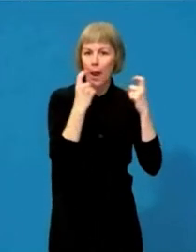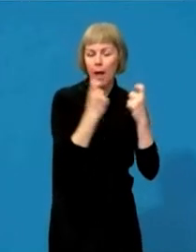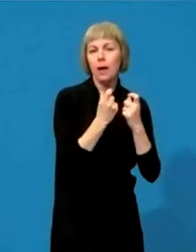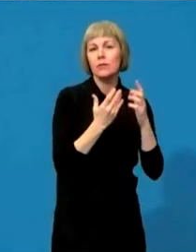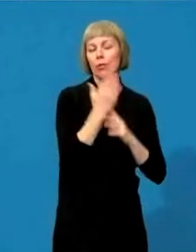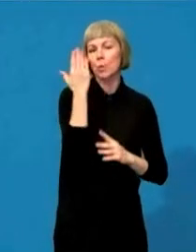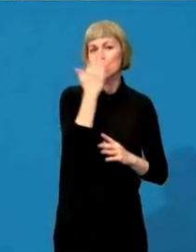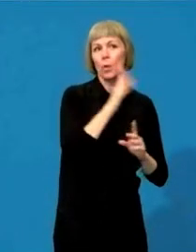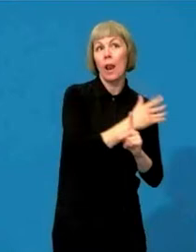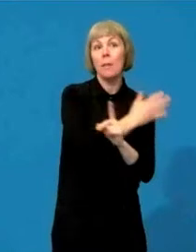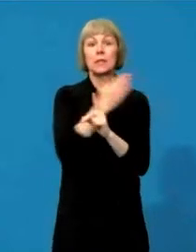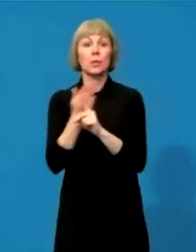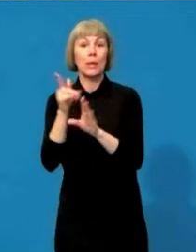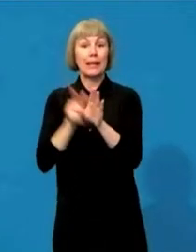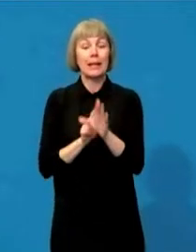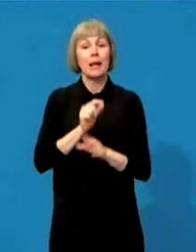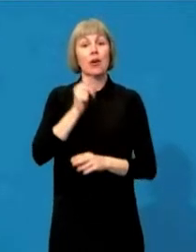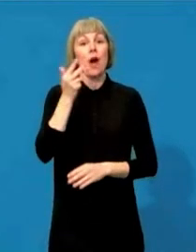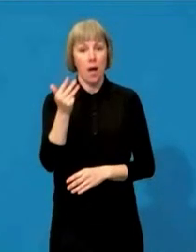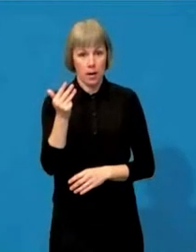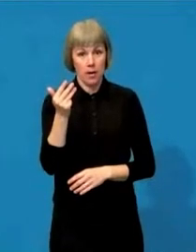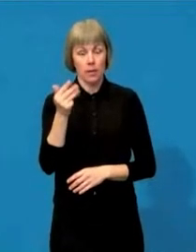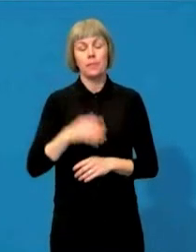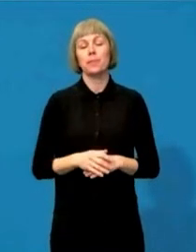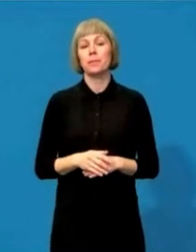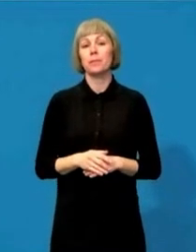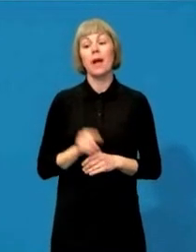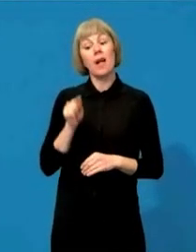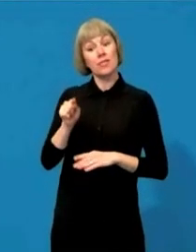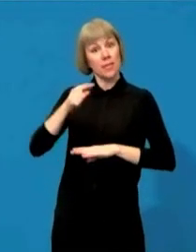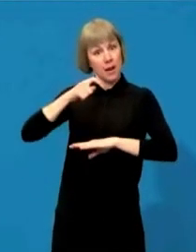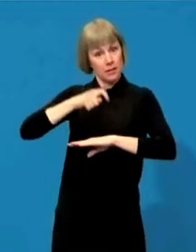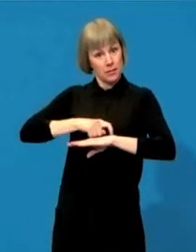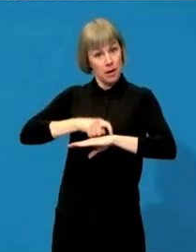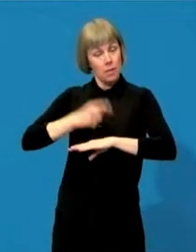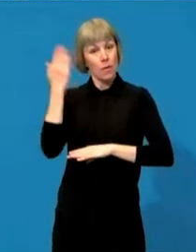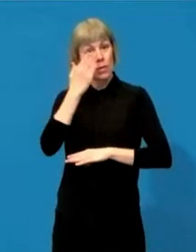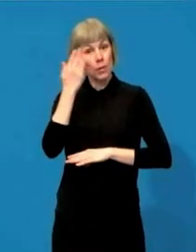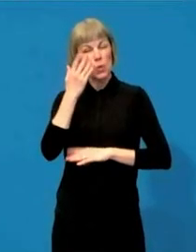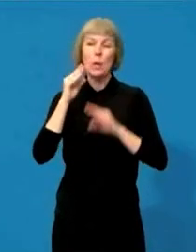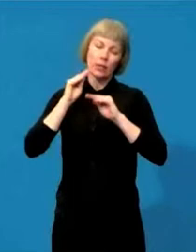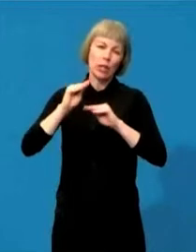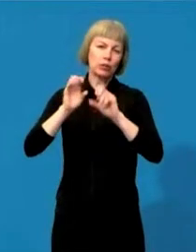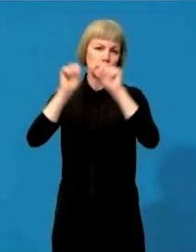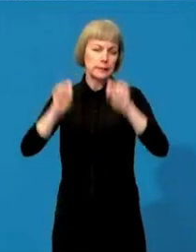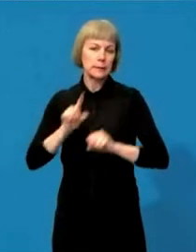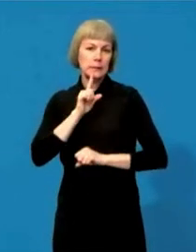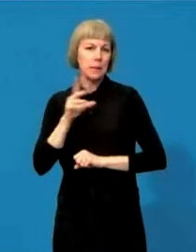When he went to year 9, that's where then they wanted to reassess his whole, you know,